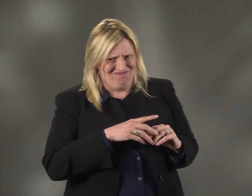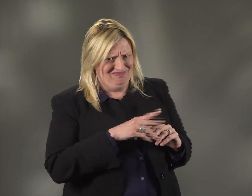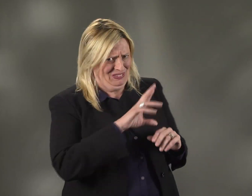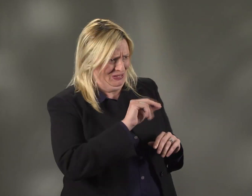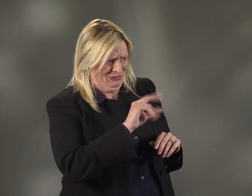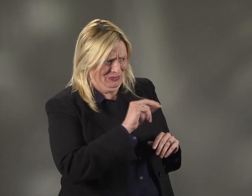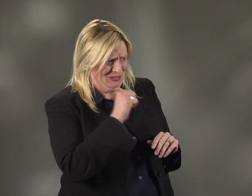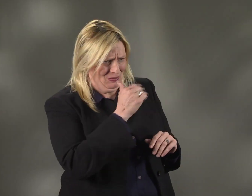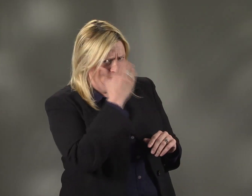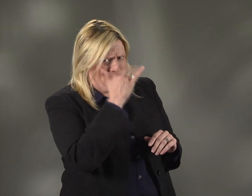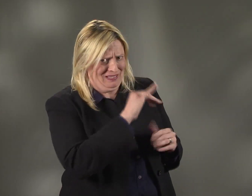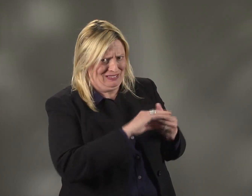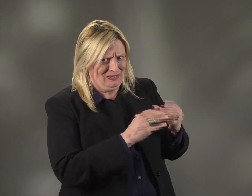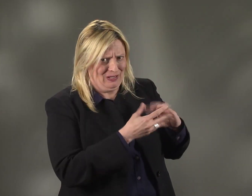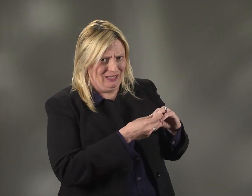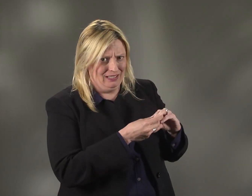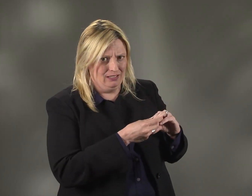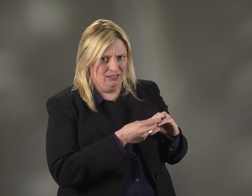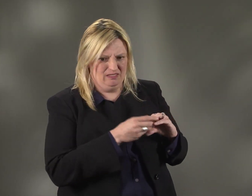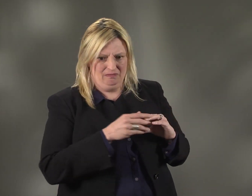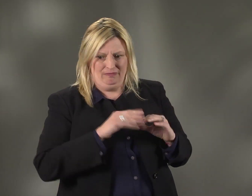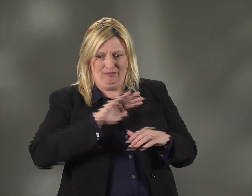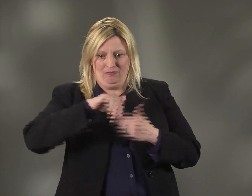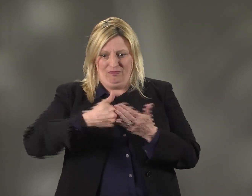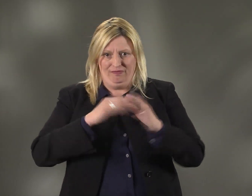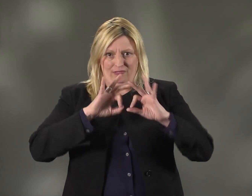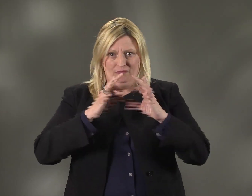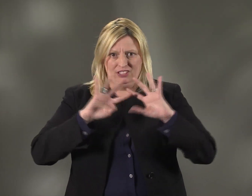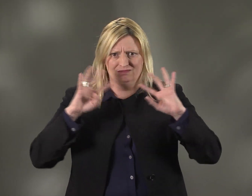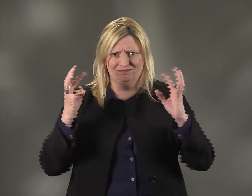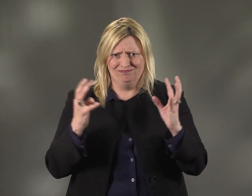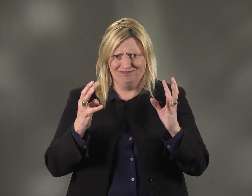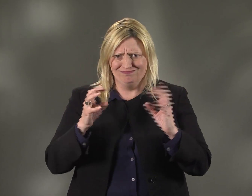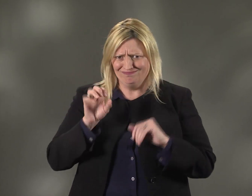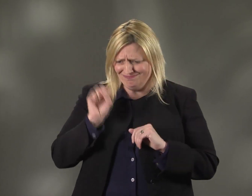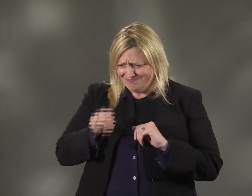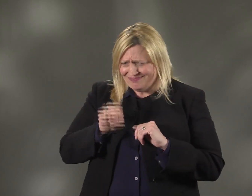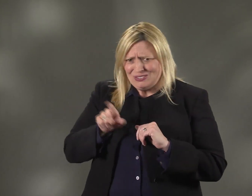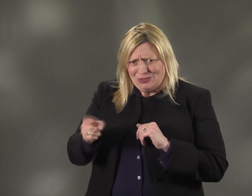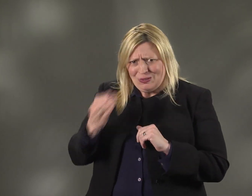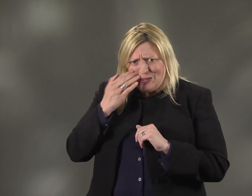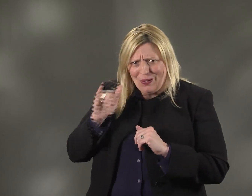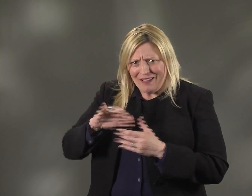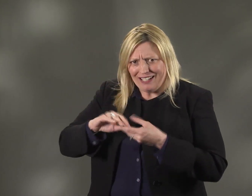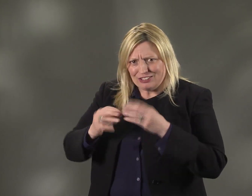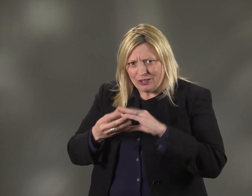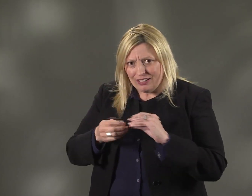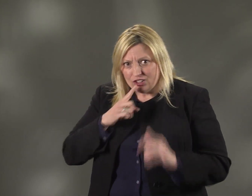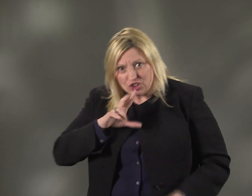I replied, I did not know that story. All of my family who were standing with me told me, yes, I did,